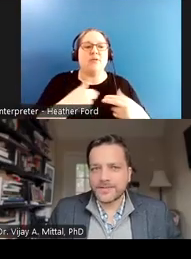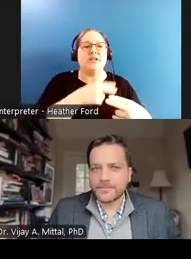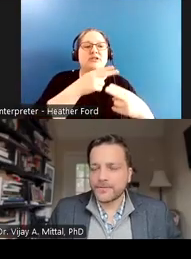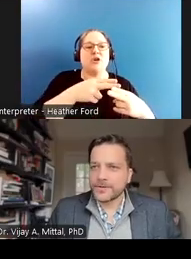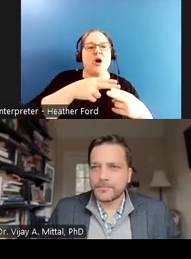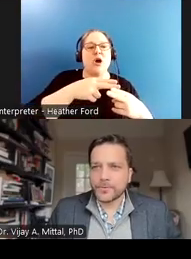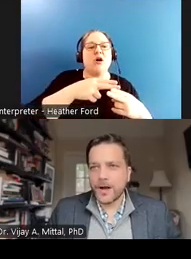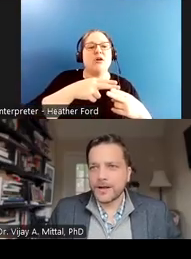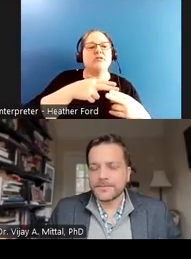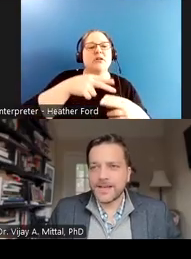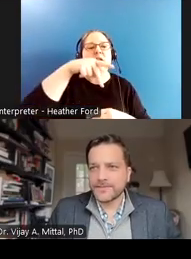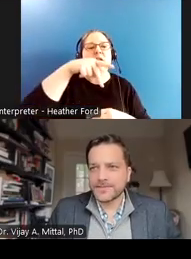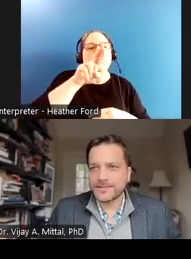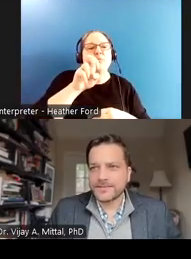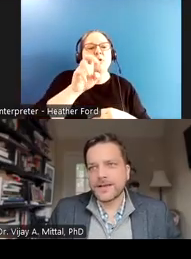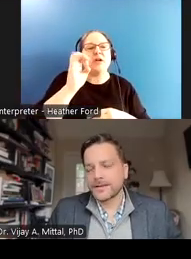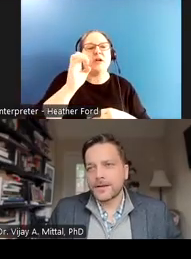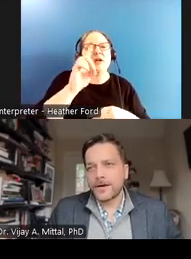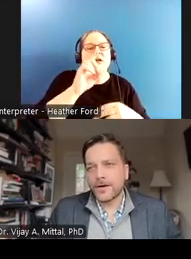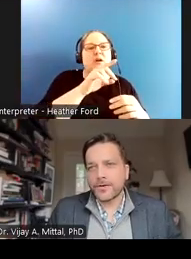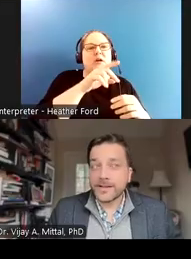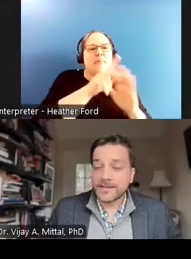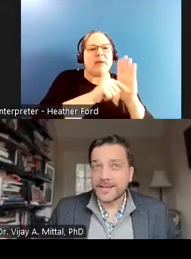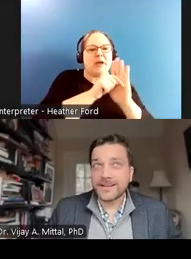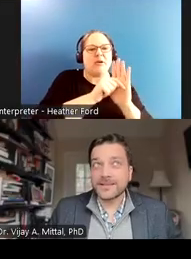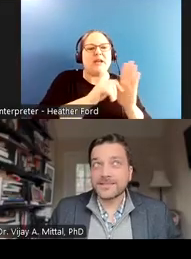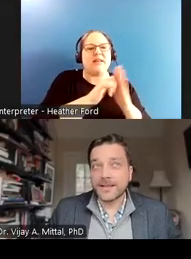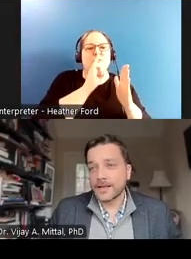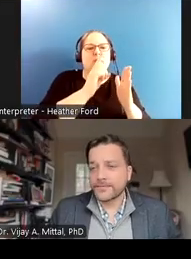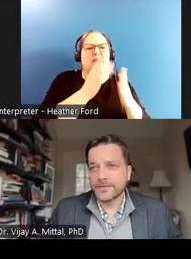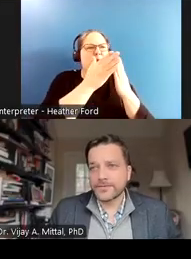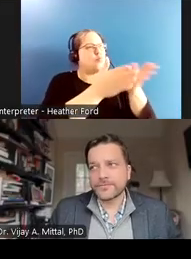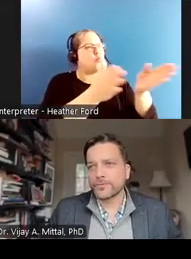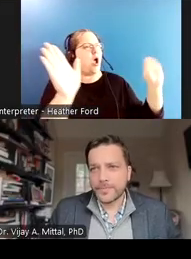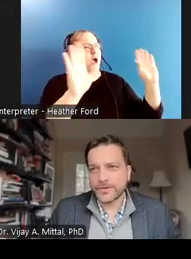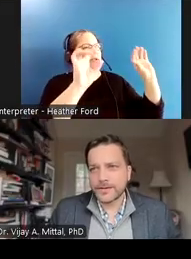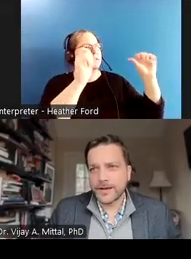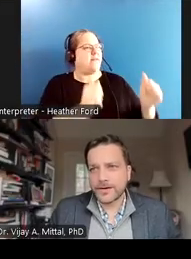by really broad deficits that are indic indicative that there's a vulnerability there,